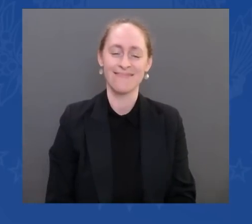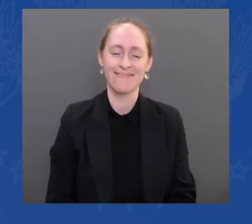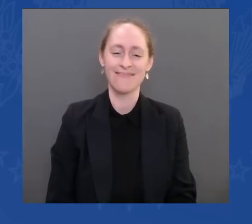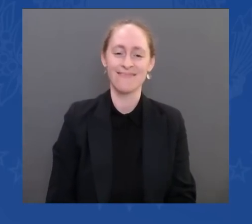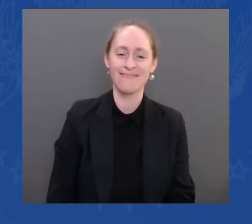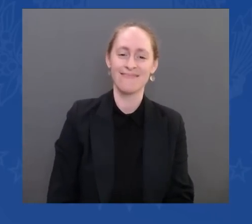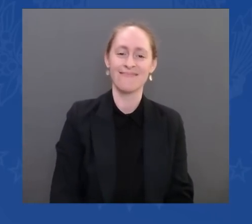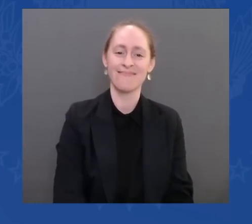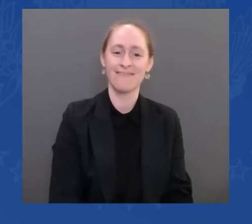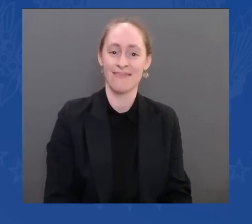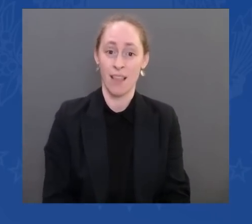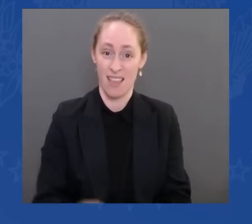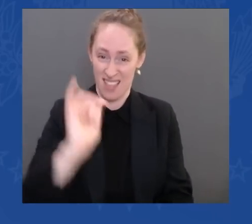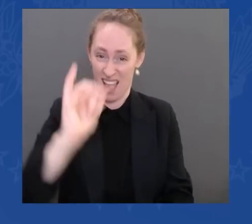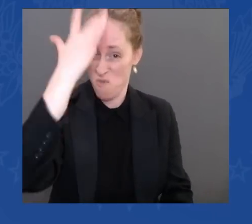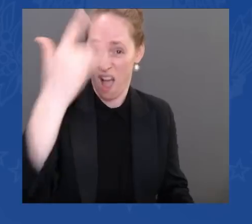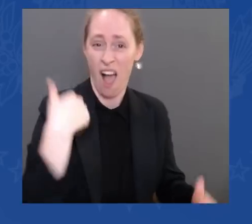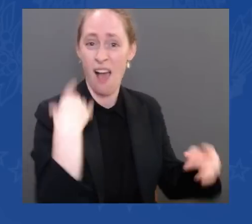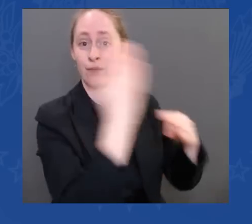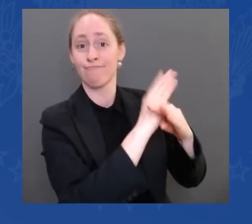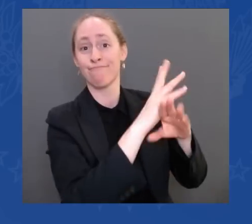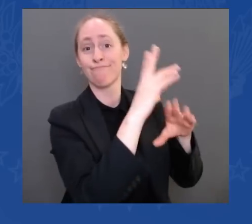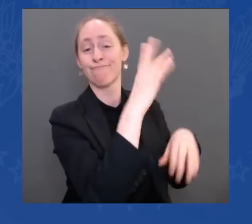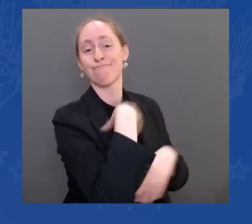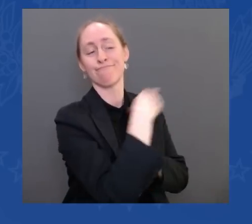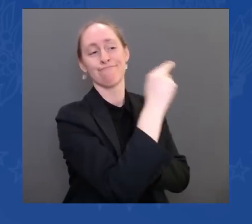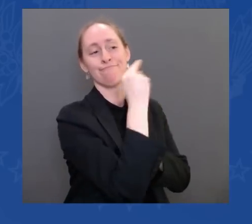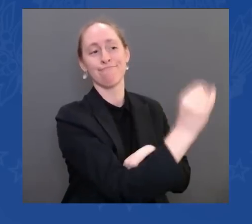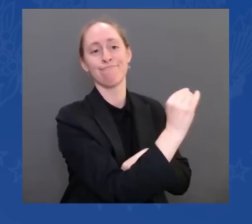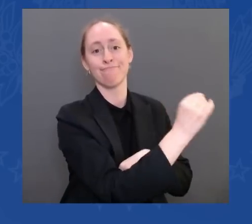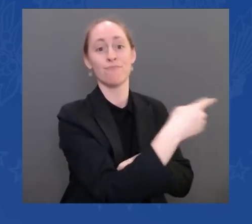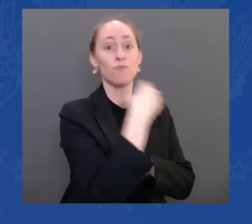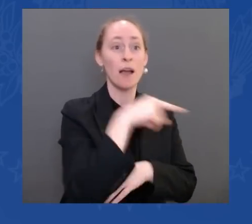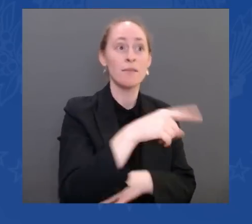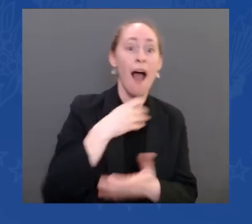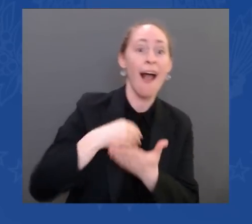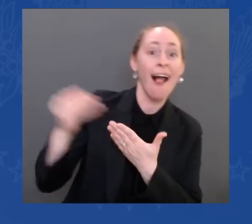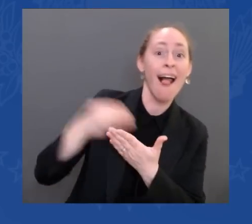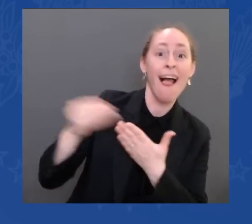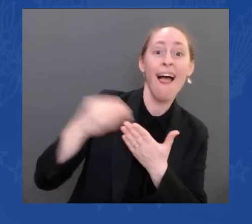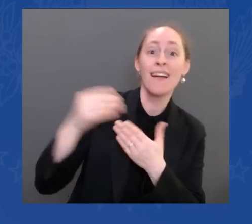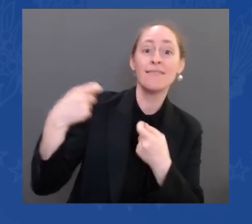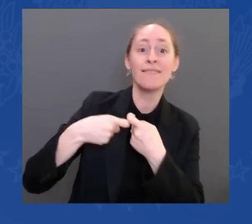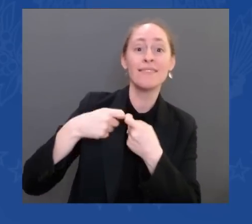that it could use to upgrade its military during this conflict, and why we're taking steps to make it easier